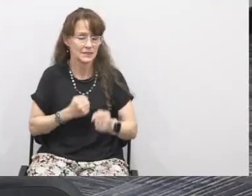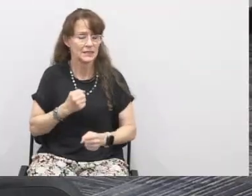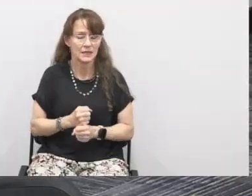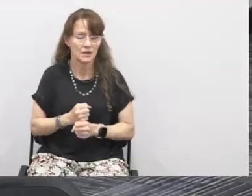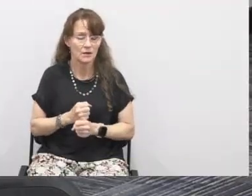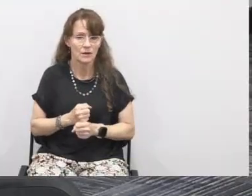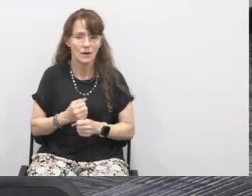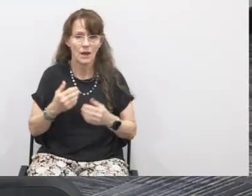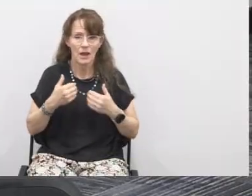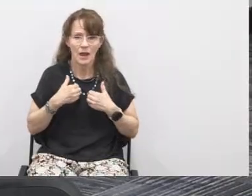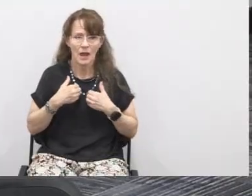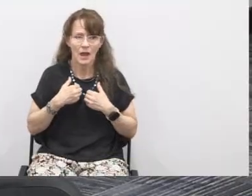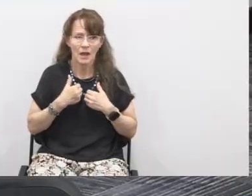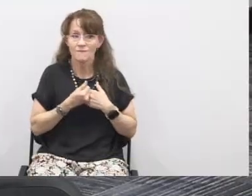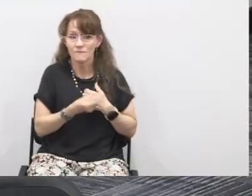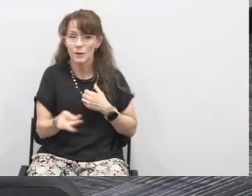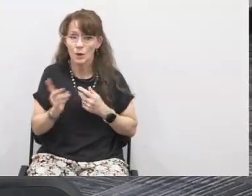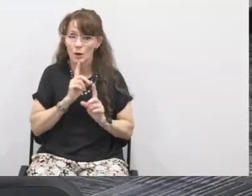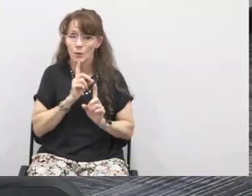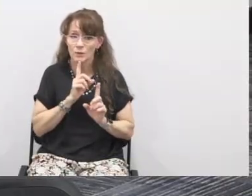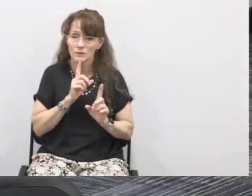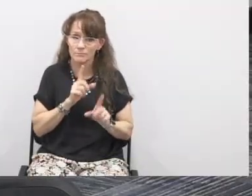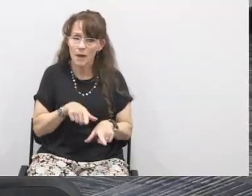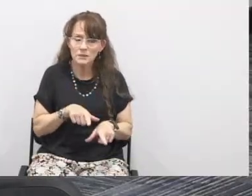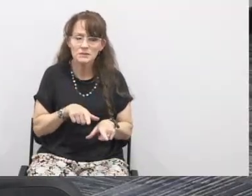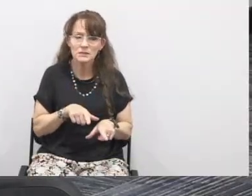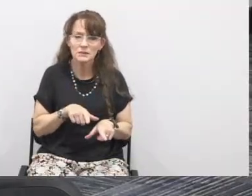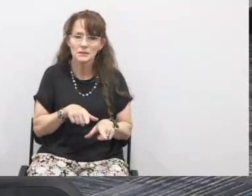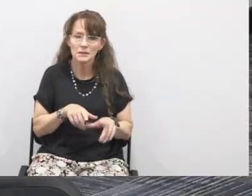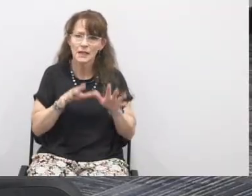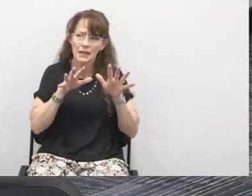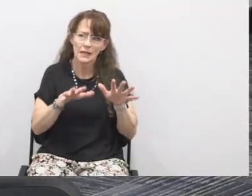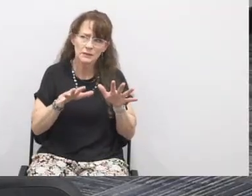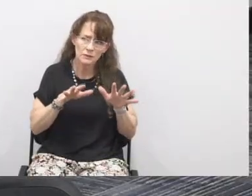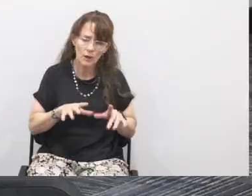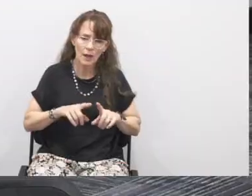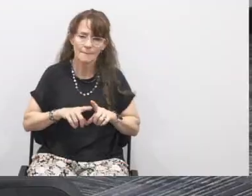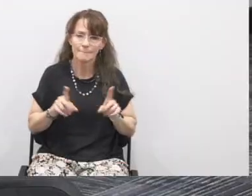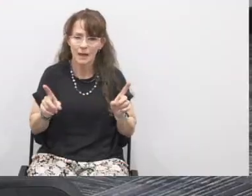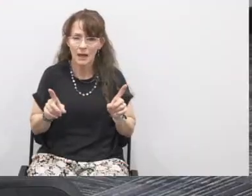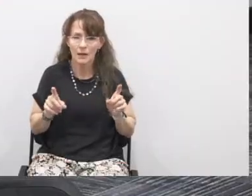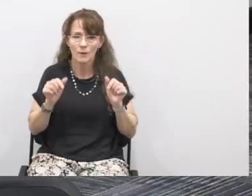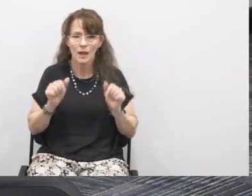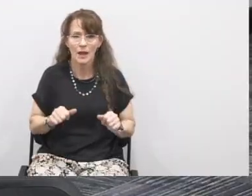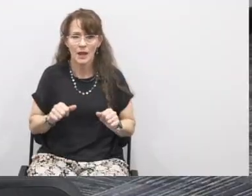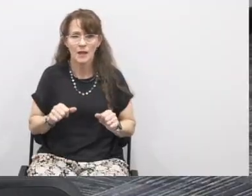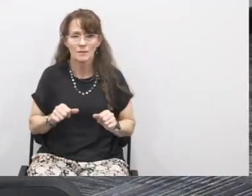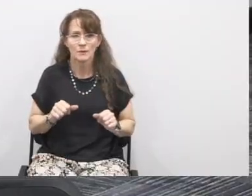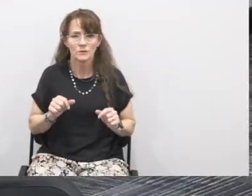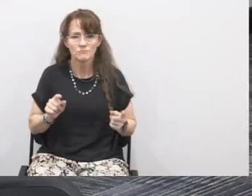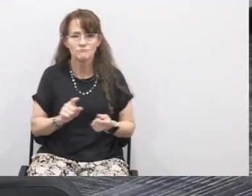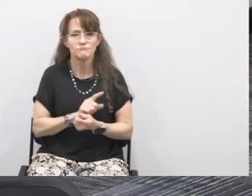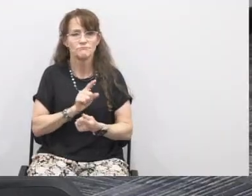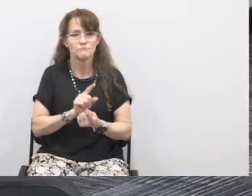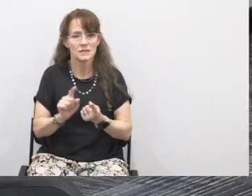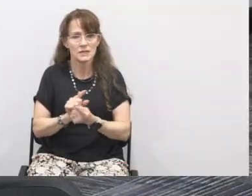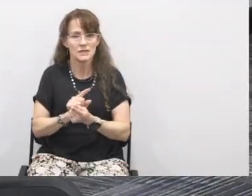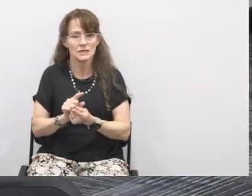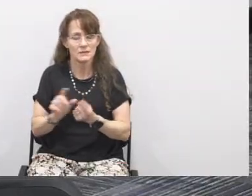we had fewer responses, which is great, but we were able to tackle those students who said they needed that additional support.